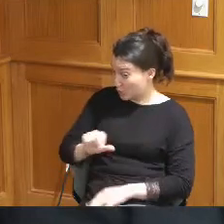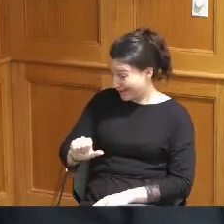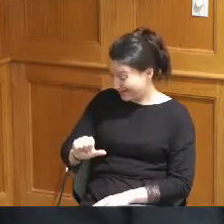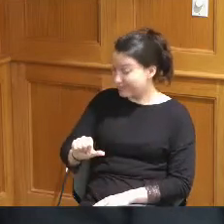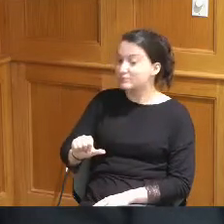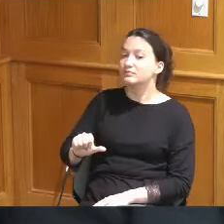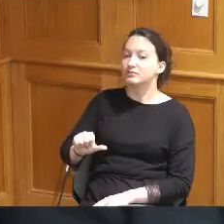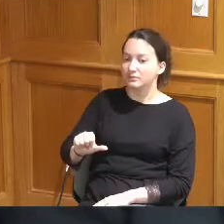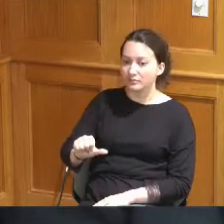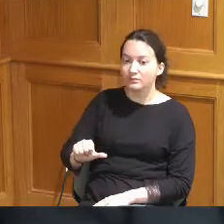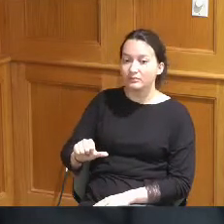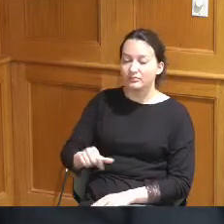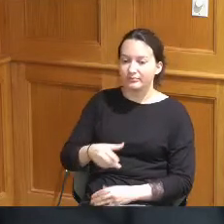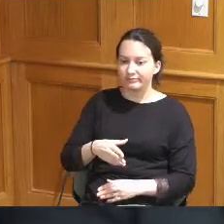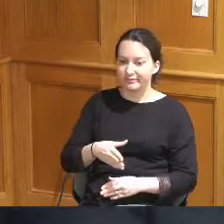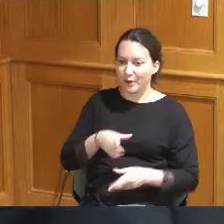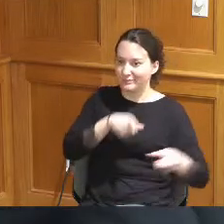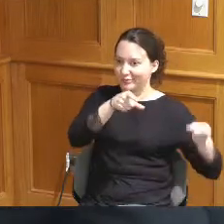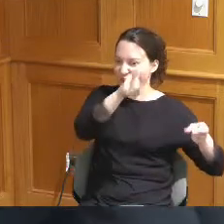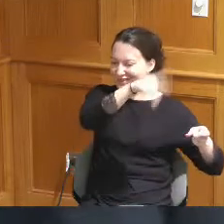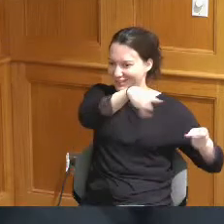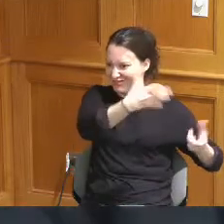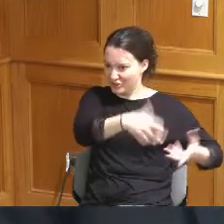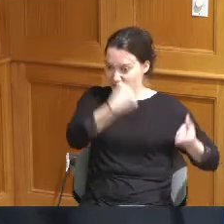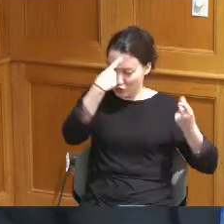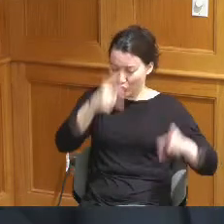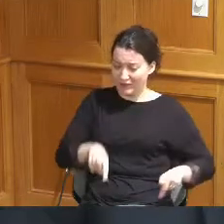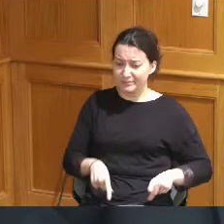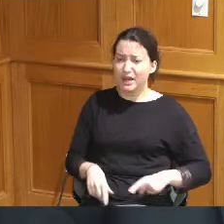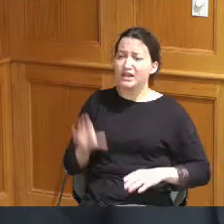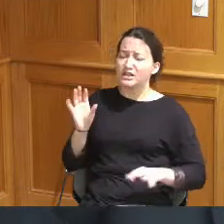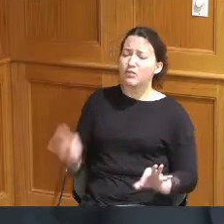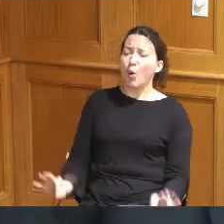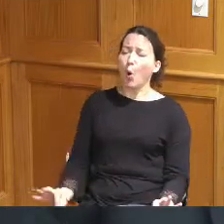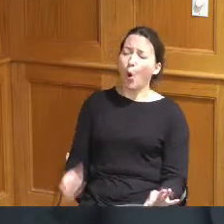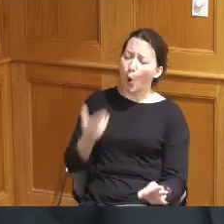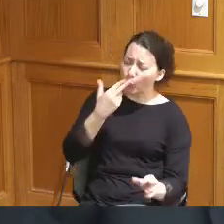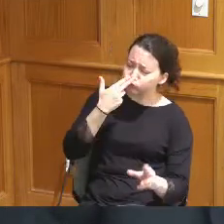having the agreement from The Regulators which is no small thing so thank you for all the work